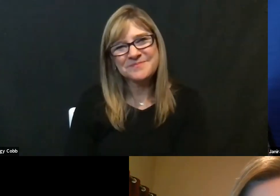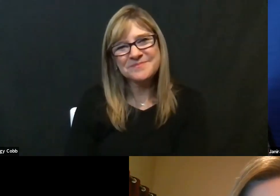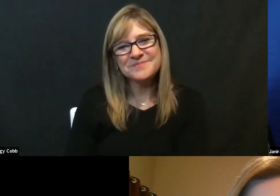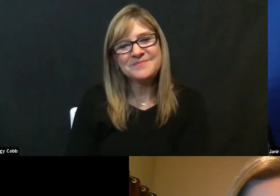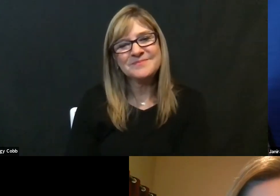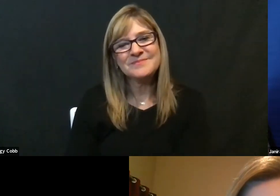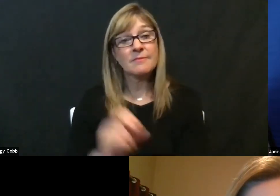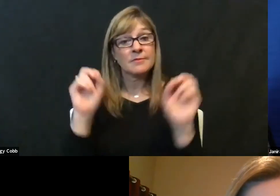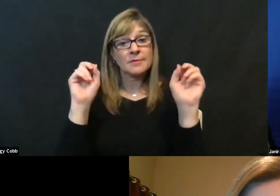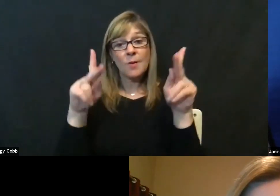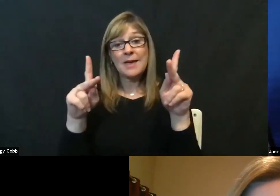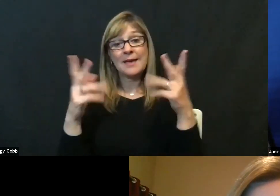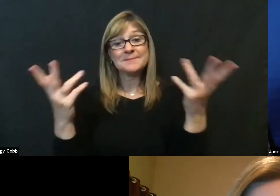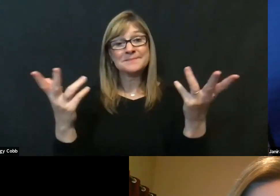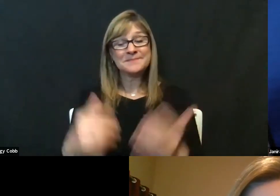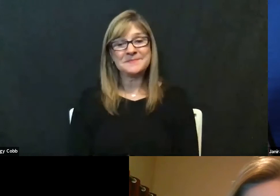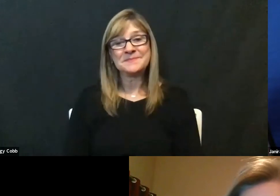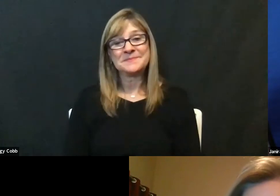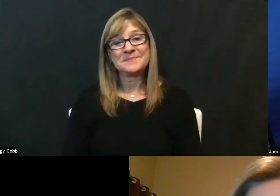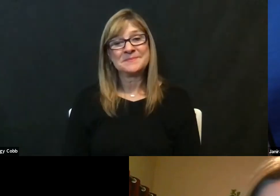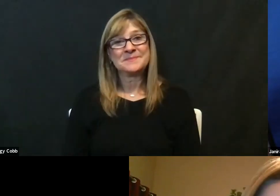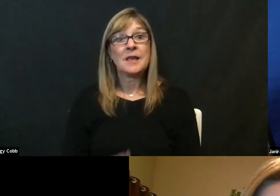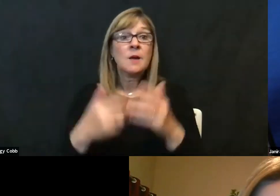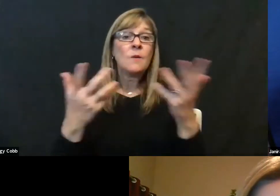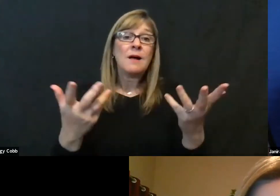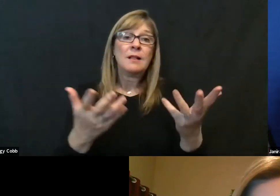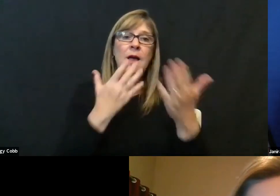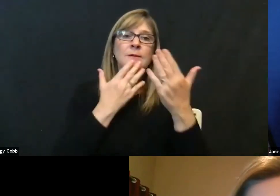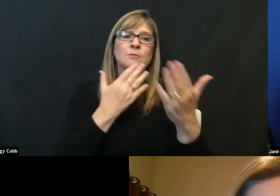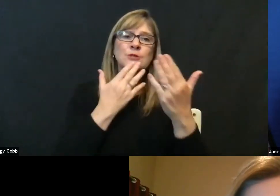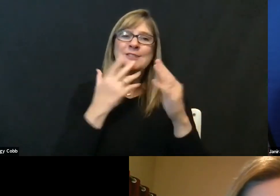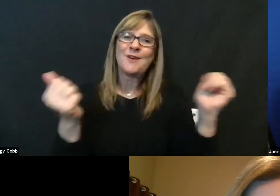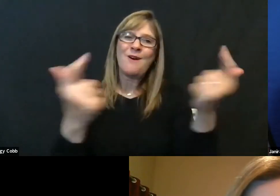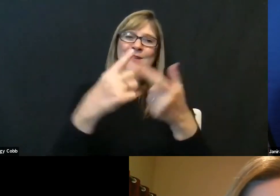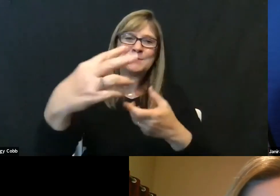Okay. >> Marsha: Okay. Well I appreciate everybody's participation